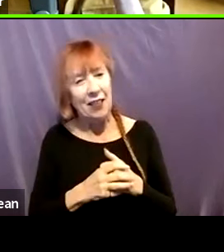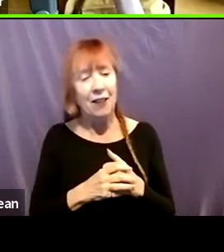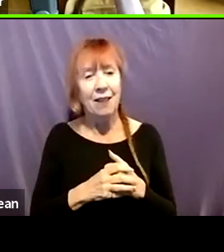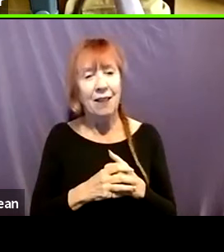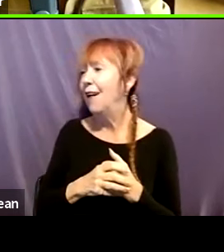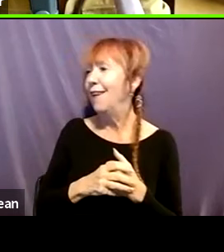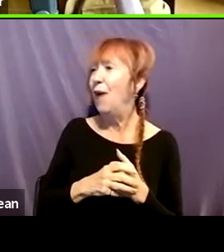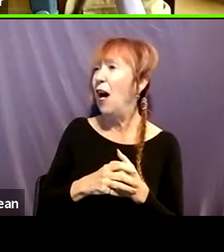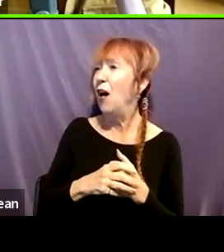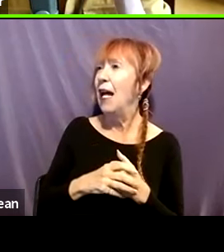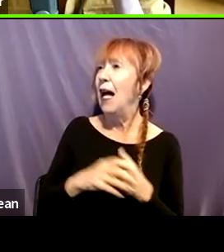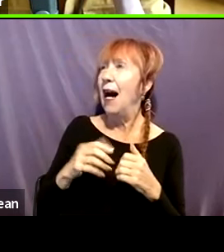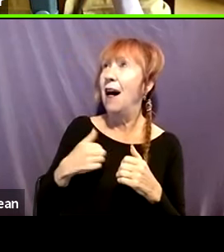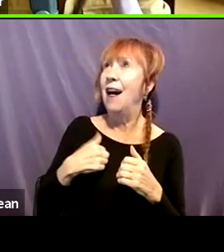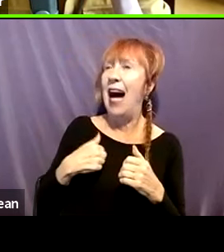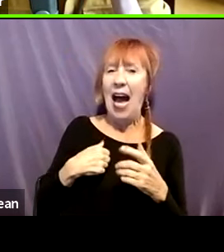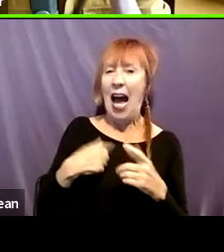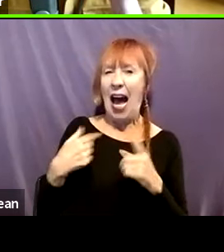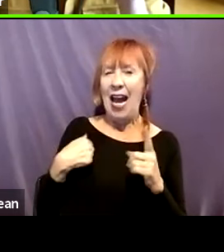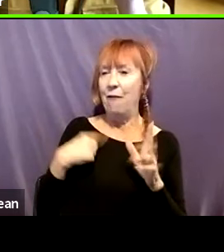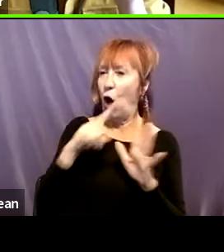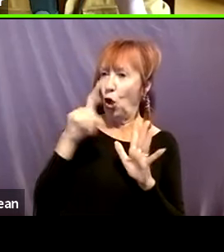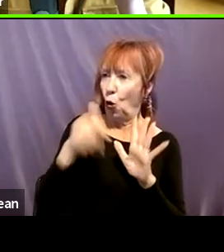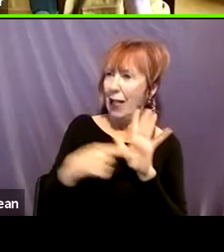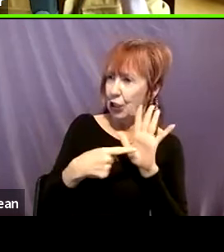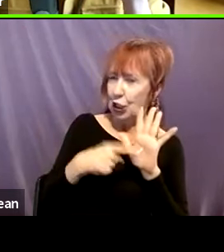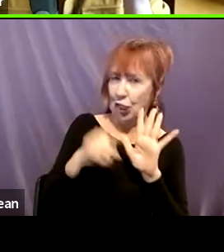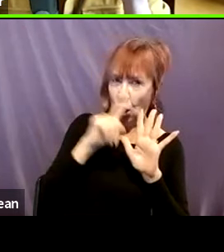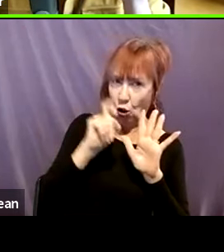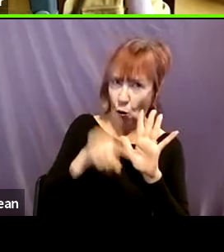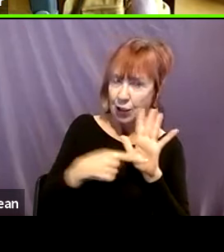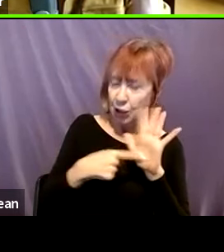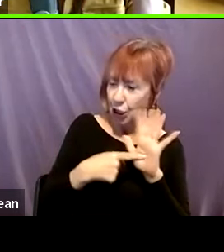So just as like a follow-up.